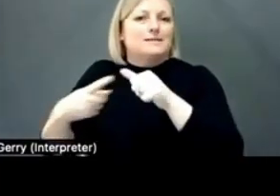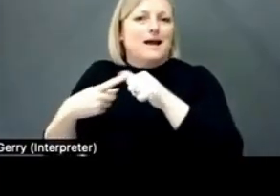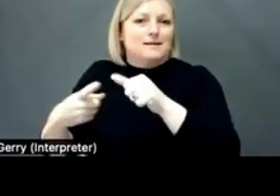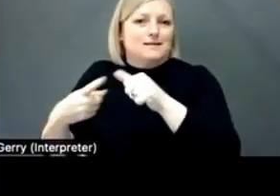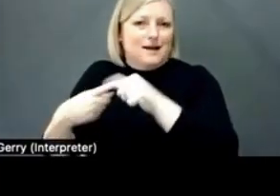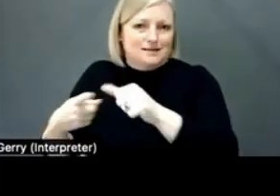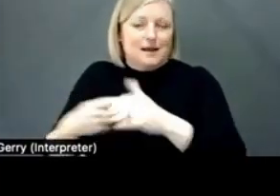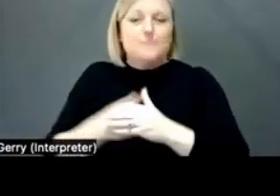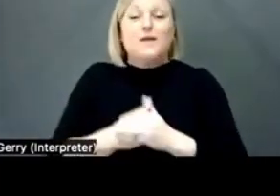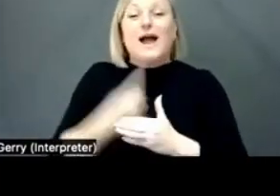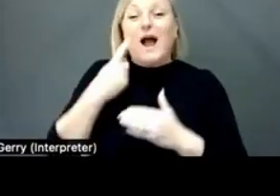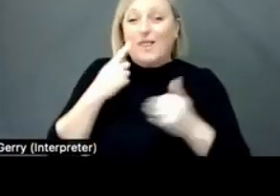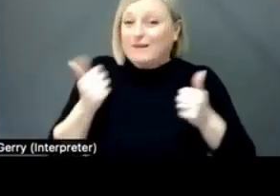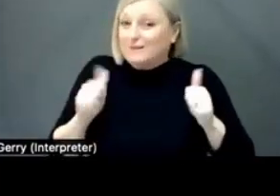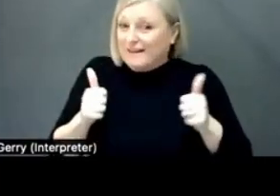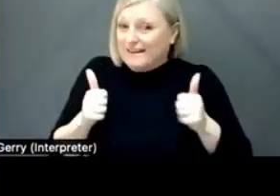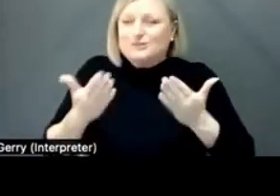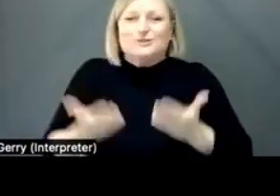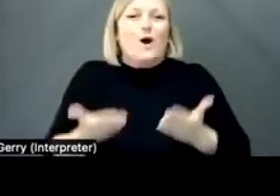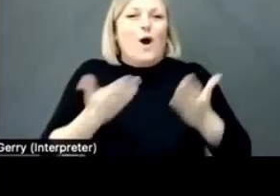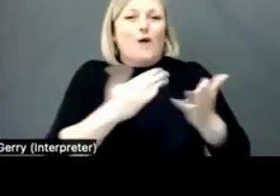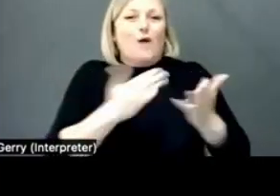I will now hand over to Steve, thank you.